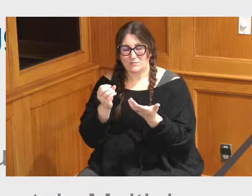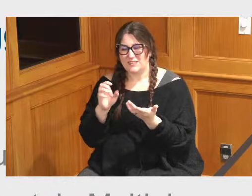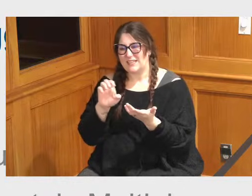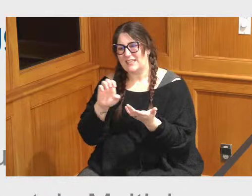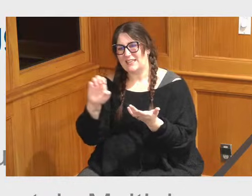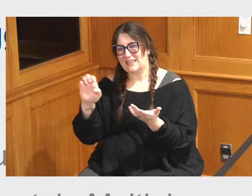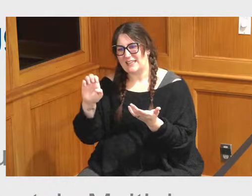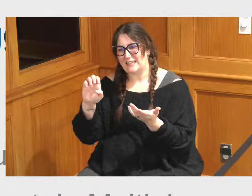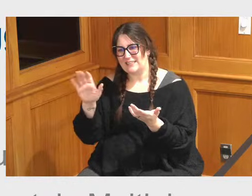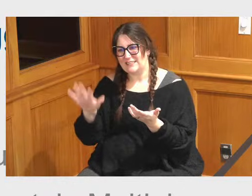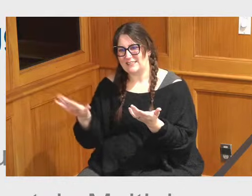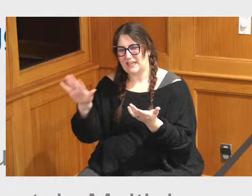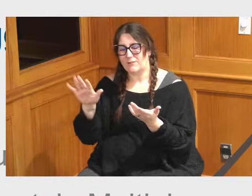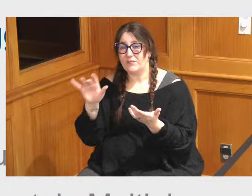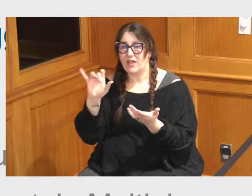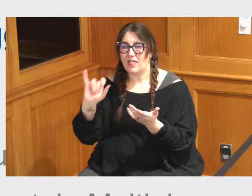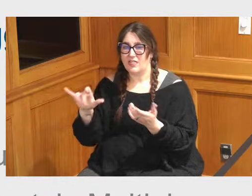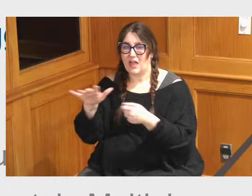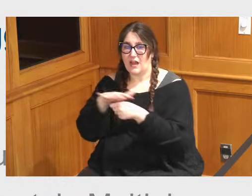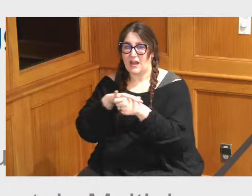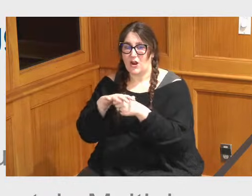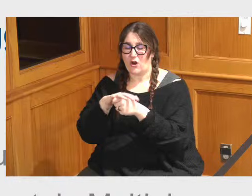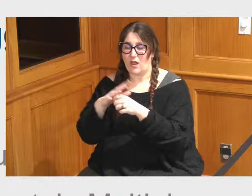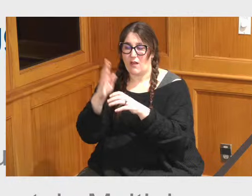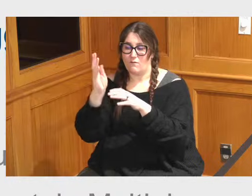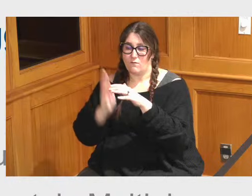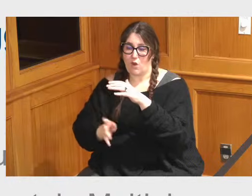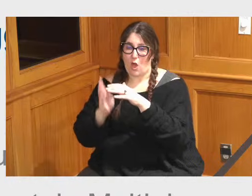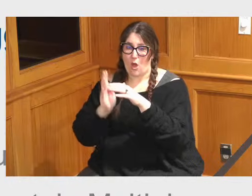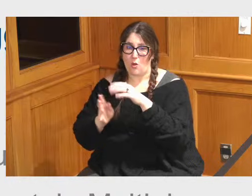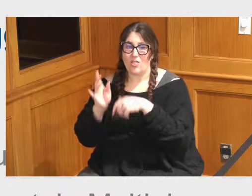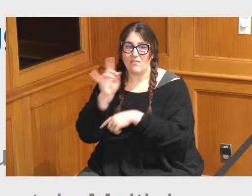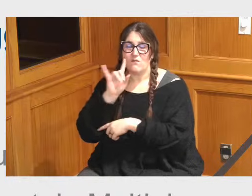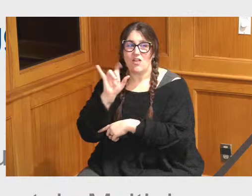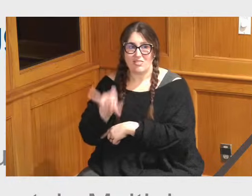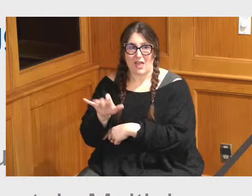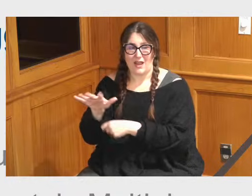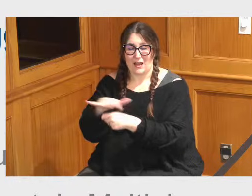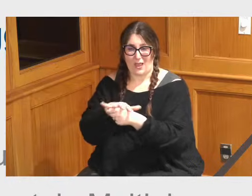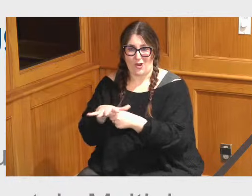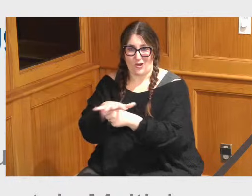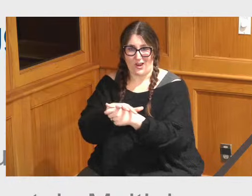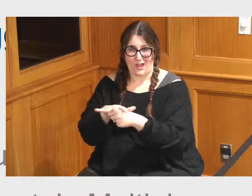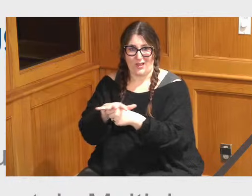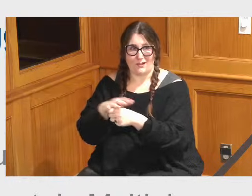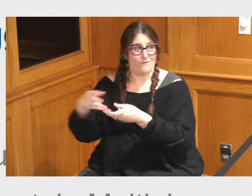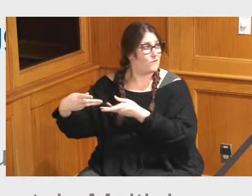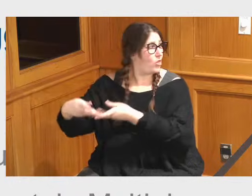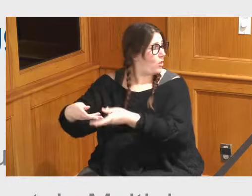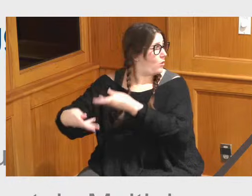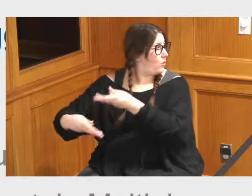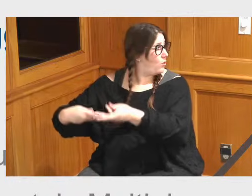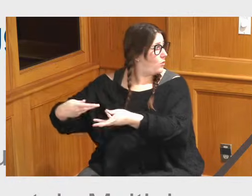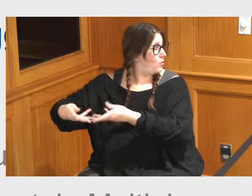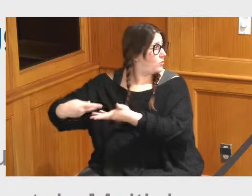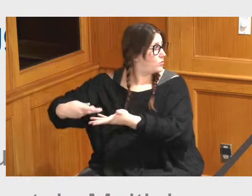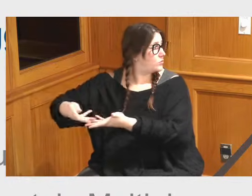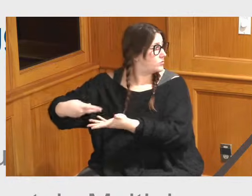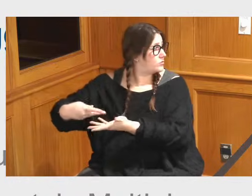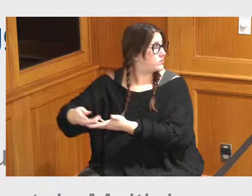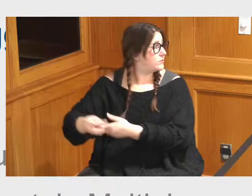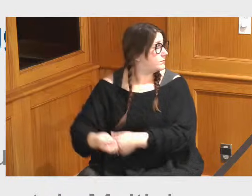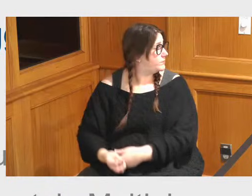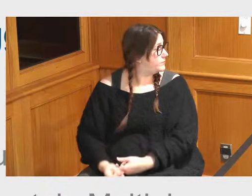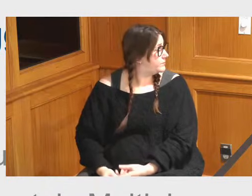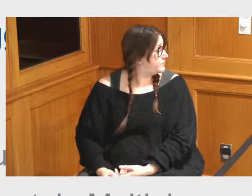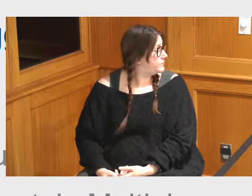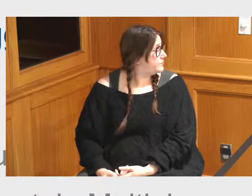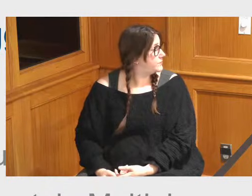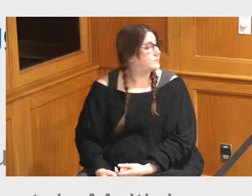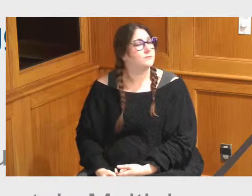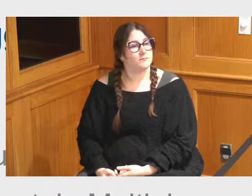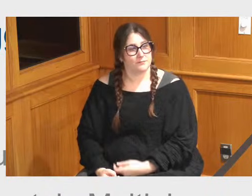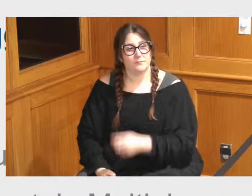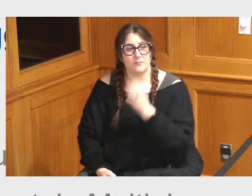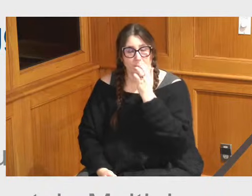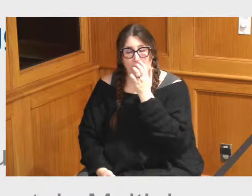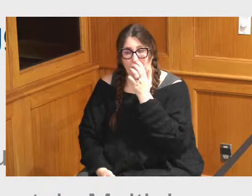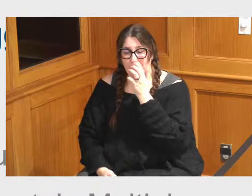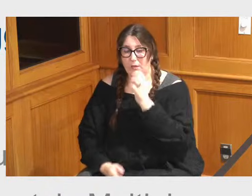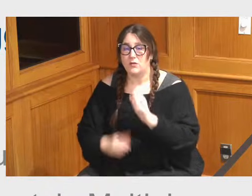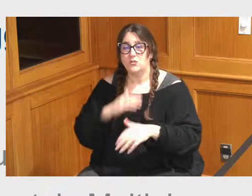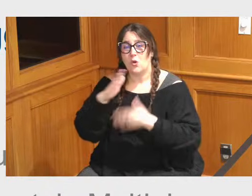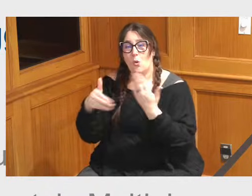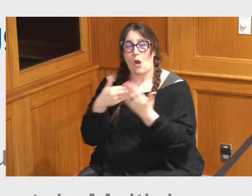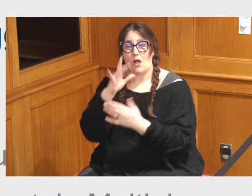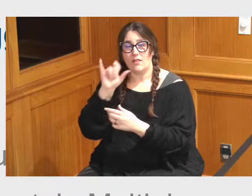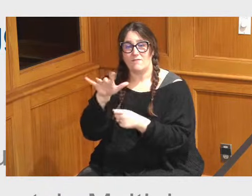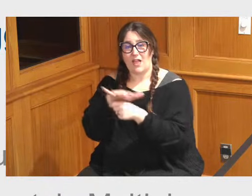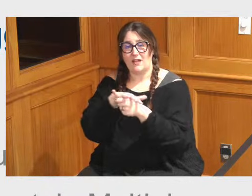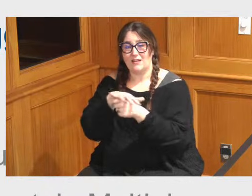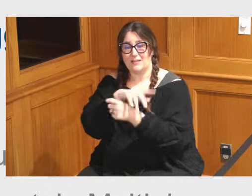All of that area flows by that location. Yeah. So all of this area, everything flows